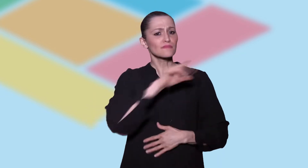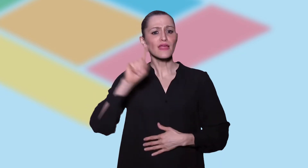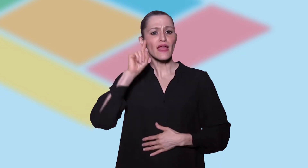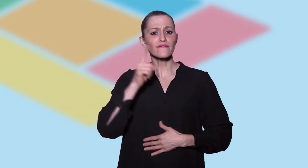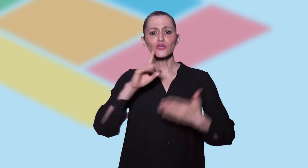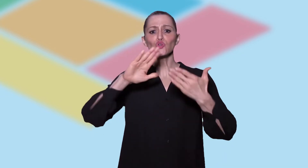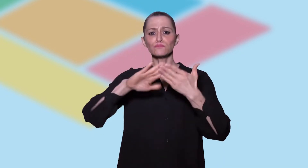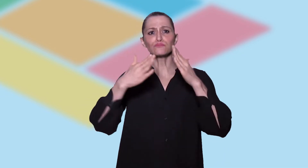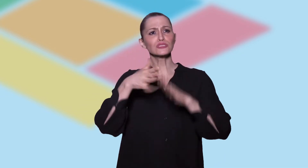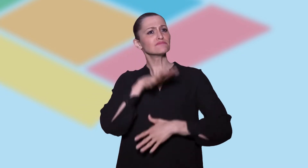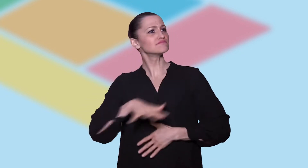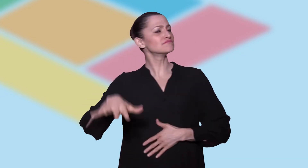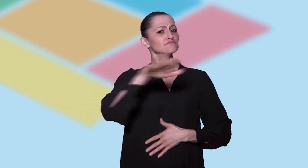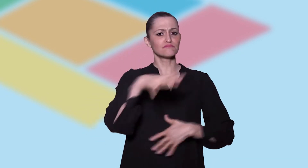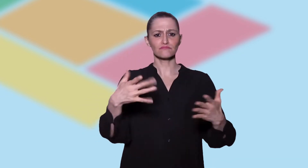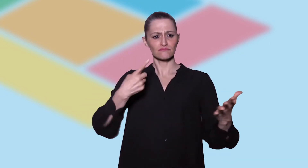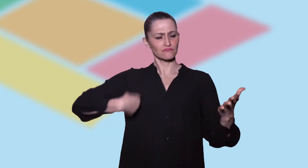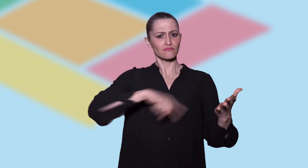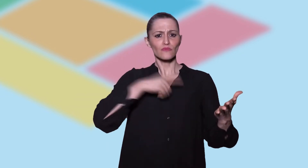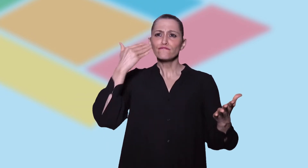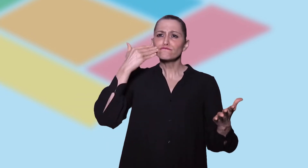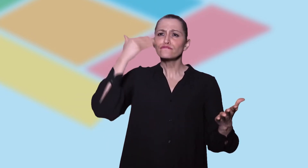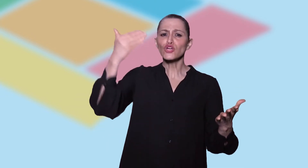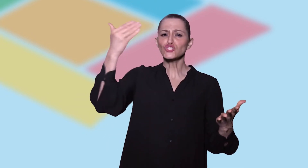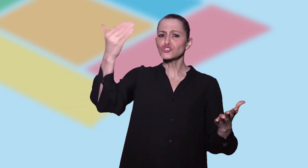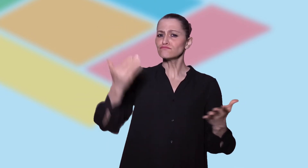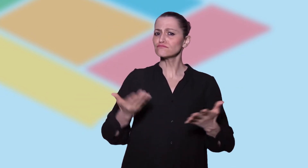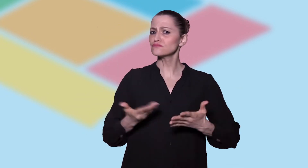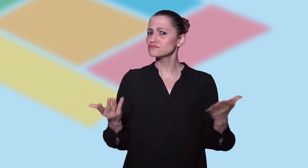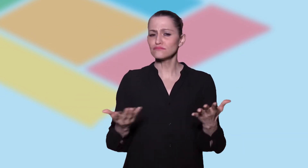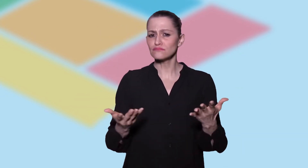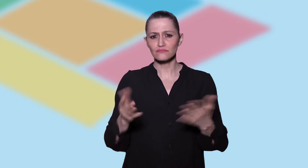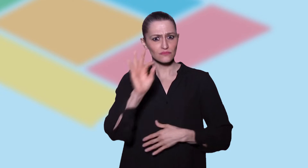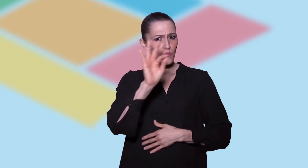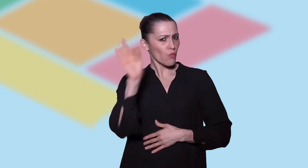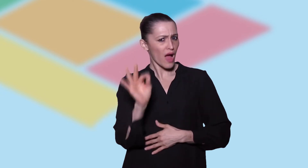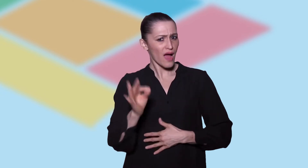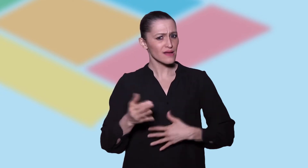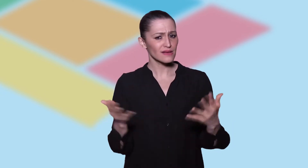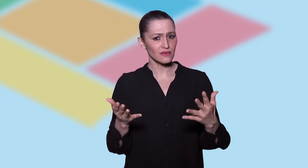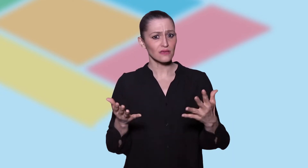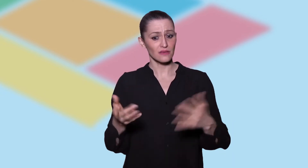the future of Deaf communities.